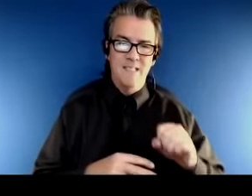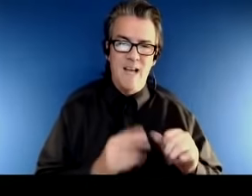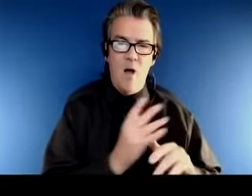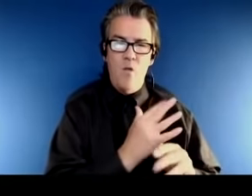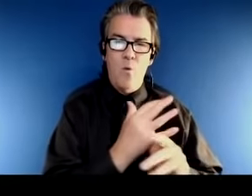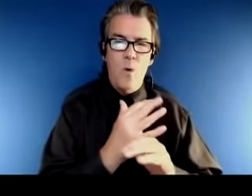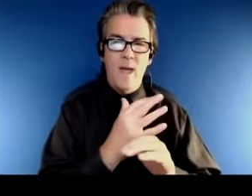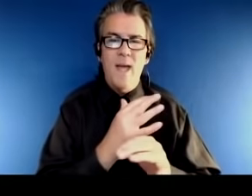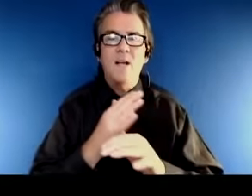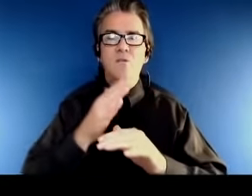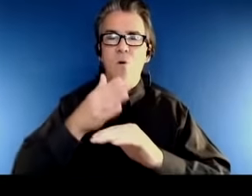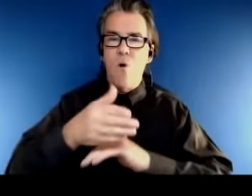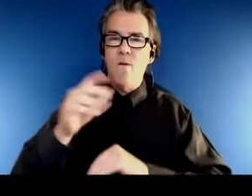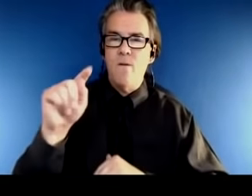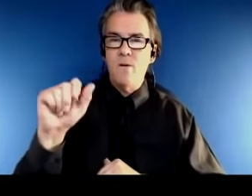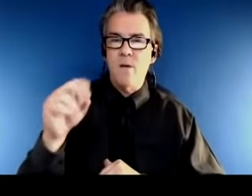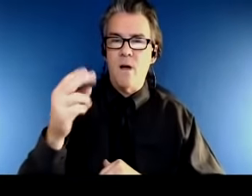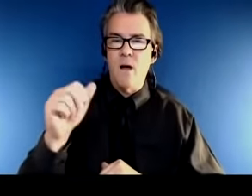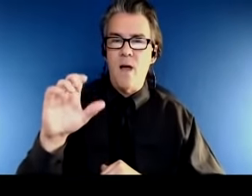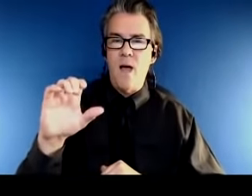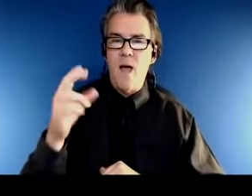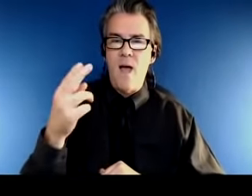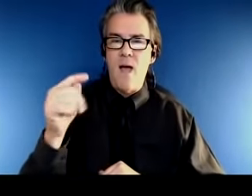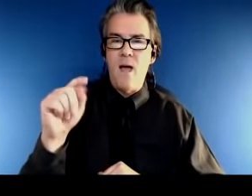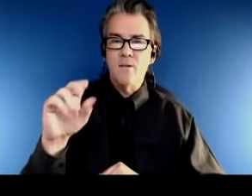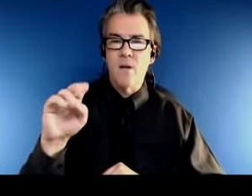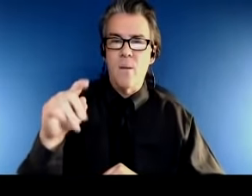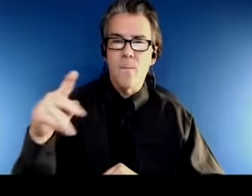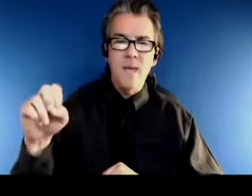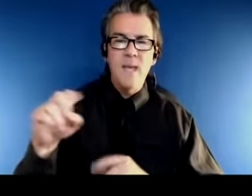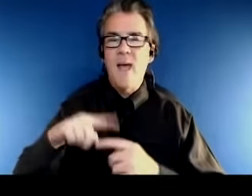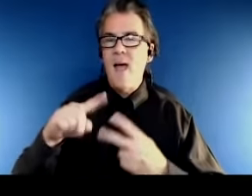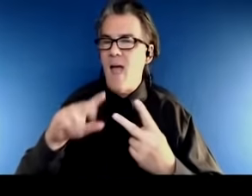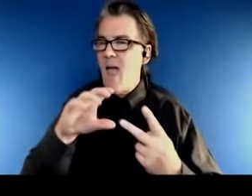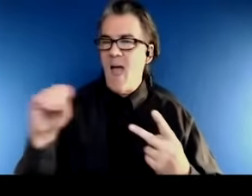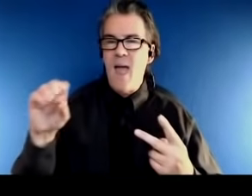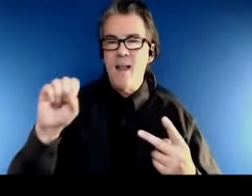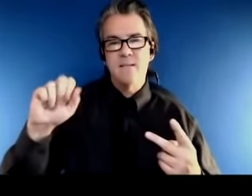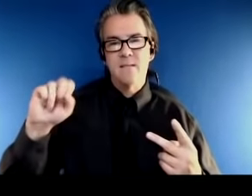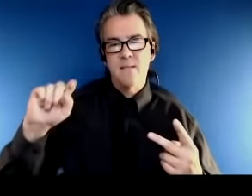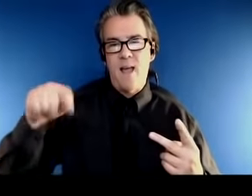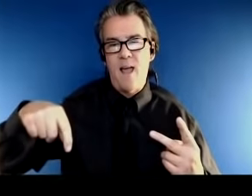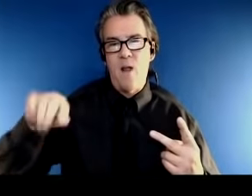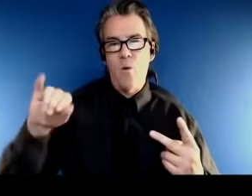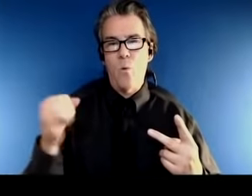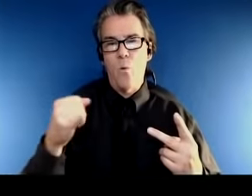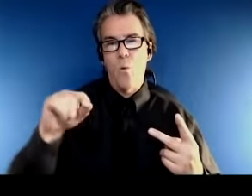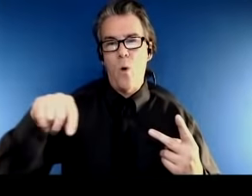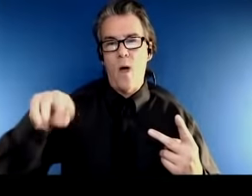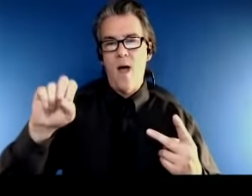There are other elements that we're going to look at. Once we get through the response,